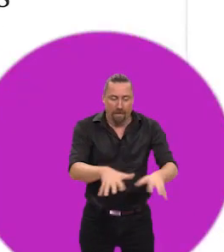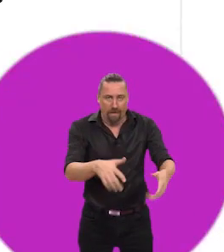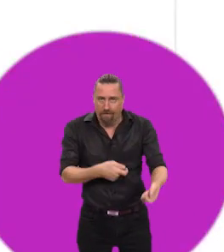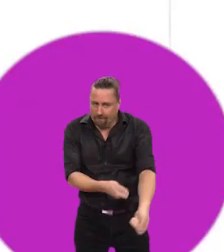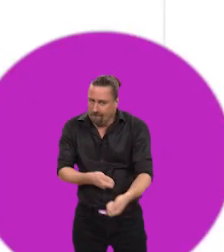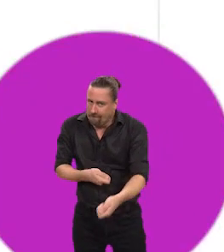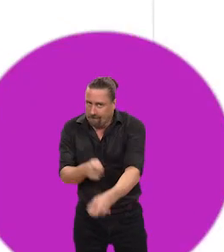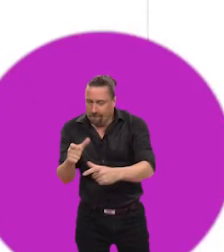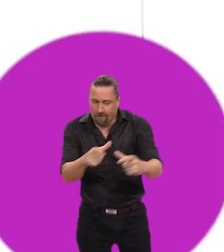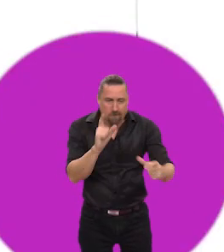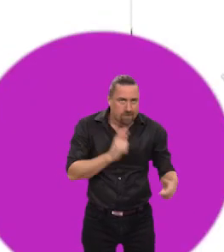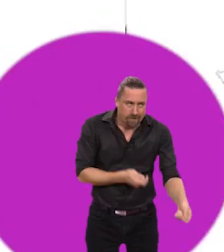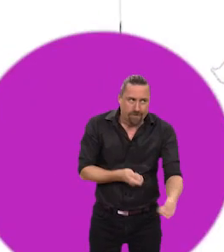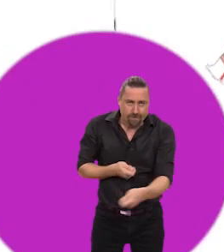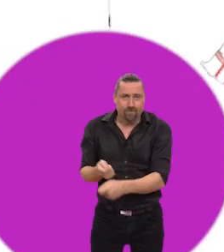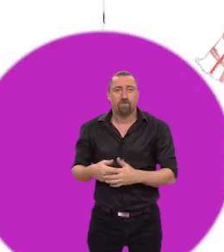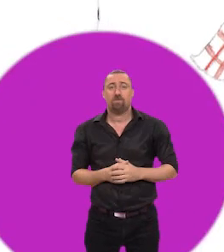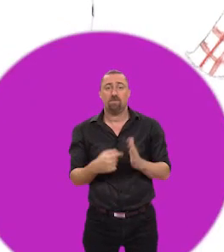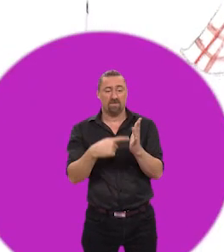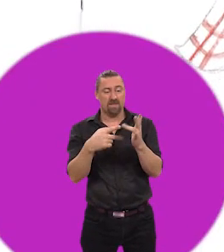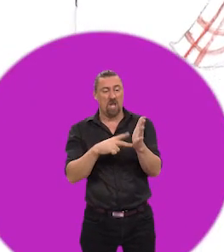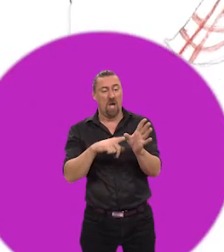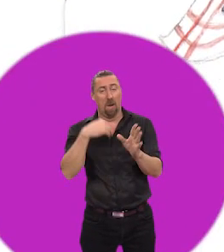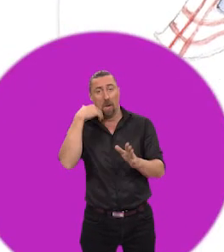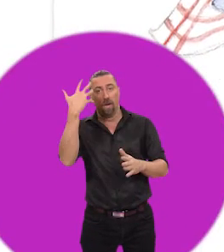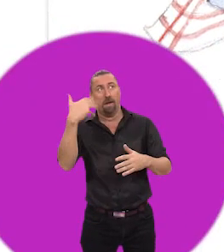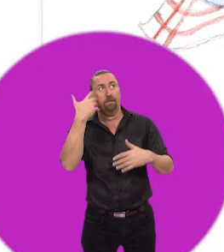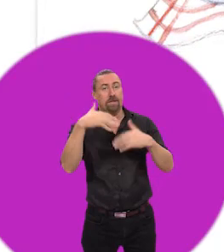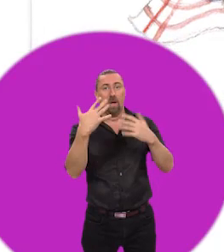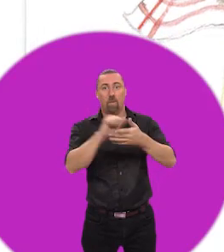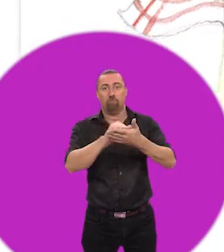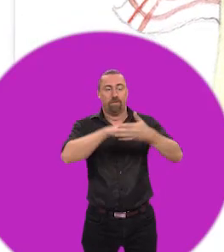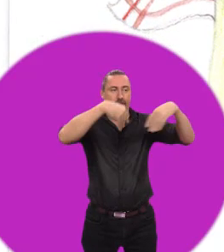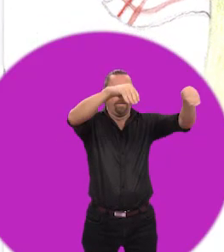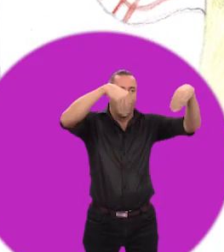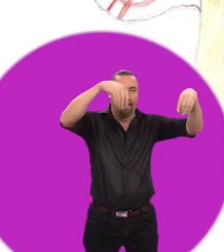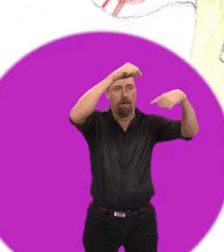Every day, Tony hung out a mountain of washing. Bluey liked to help.